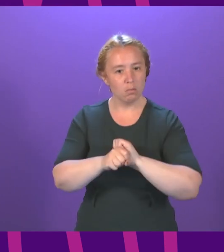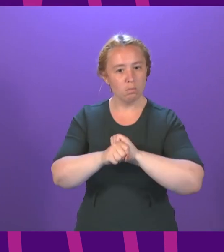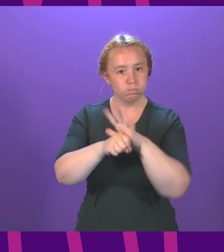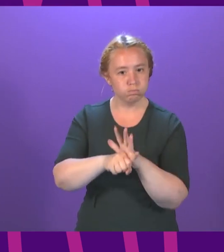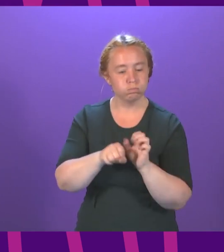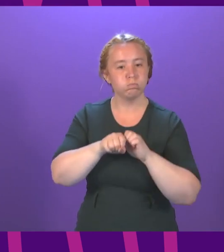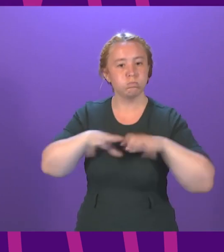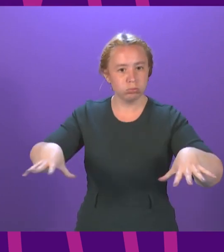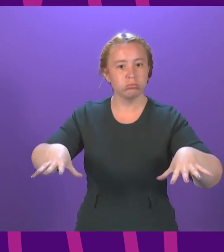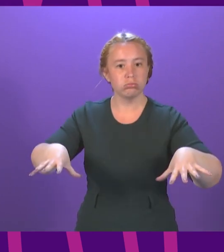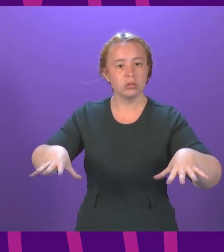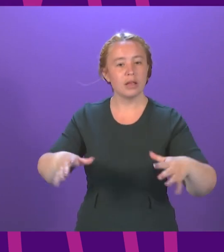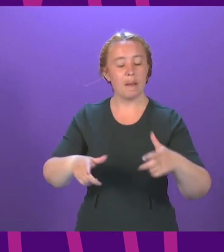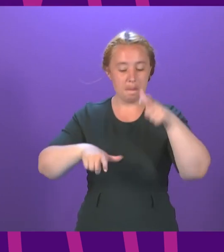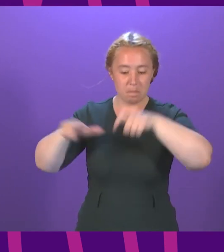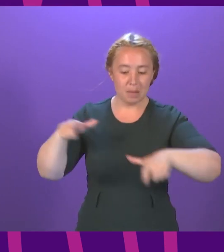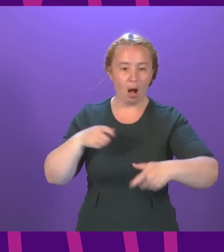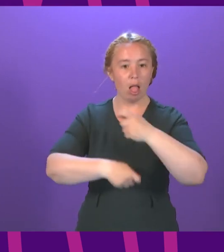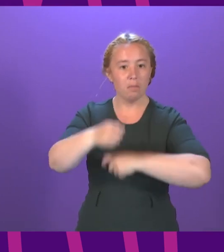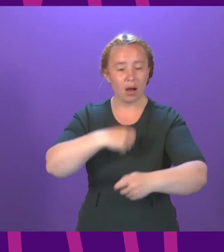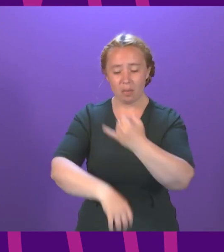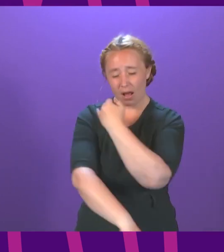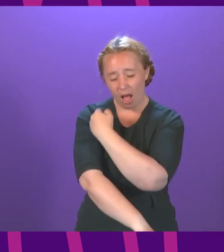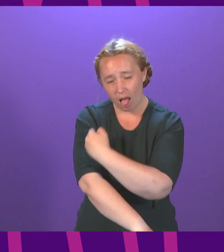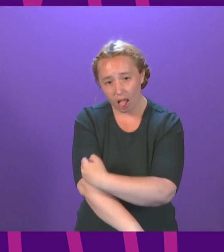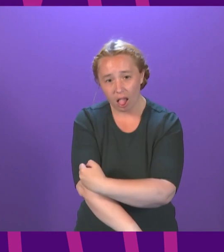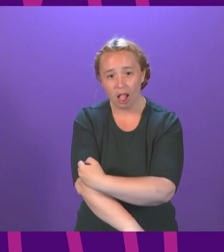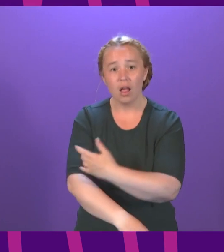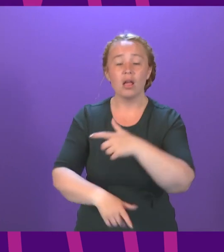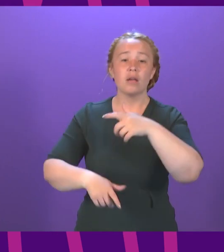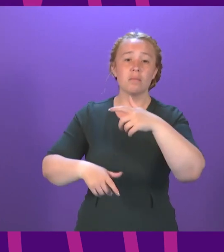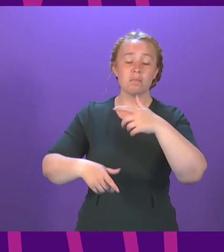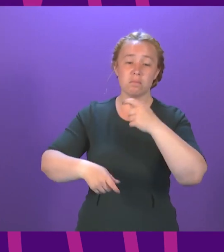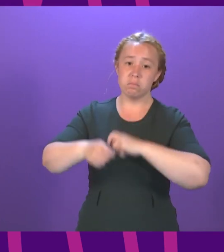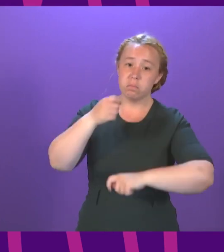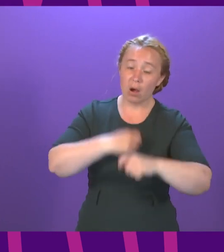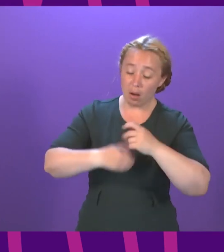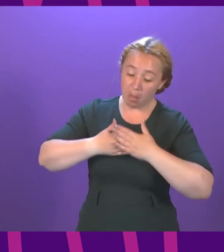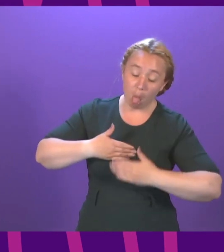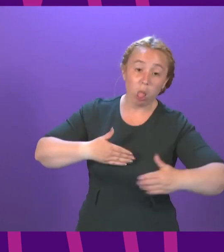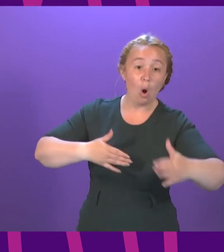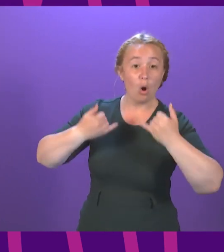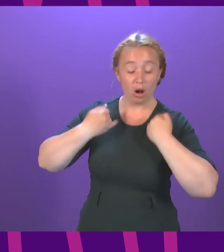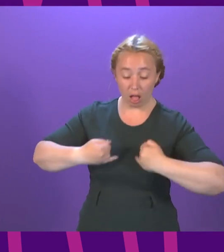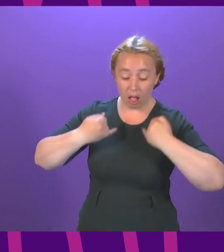virus, the price of irresponsibility would be more people becoming seriously, acutely ill, more people suffering the impacts of long Covid, more people